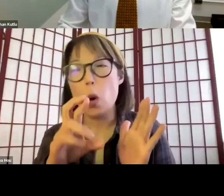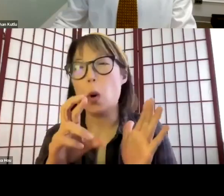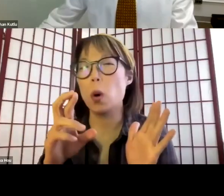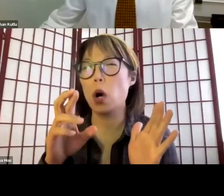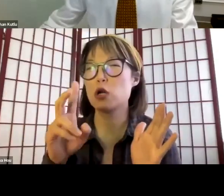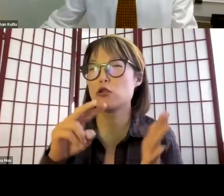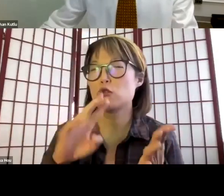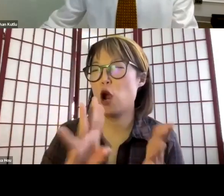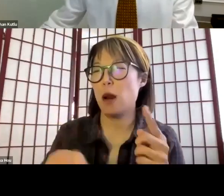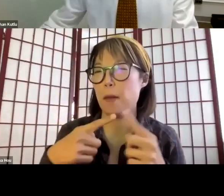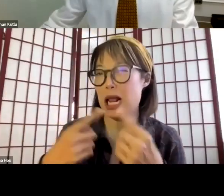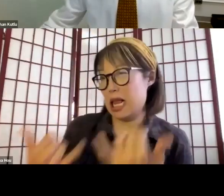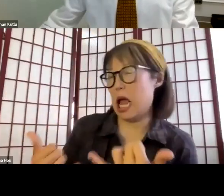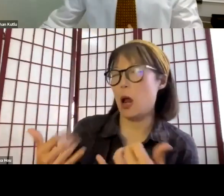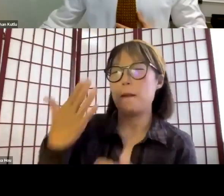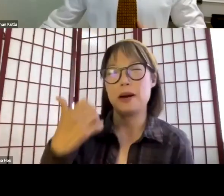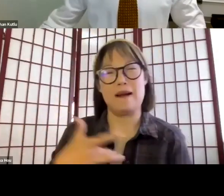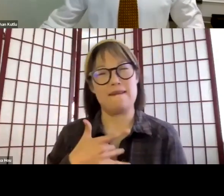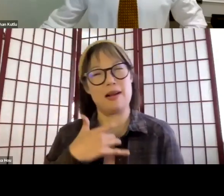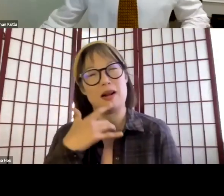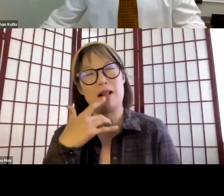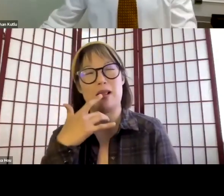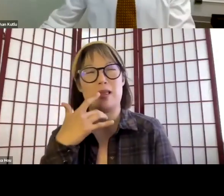Is that what you mean, Ryan, or are you talking about now?